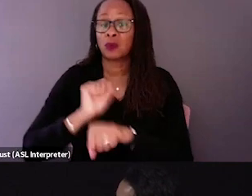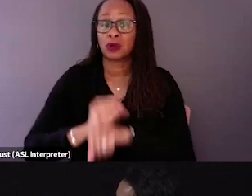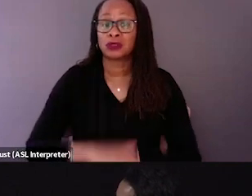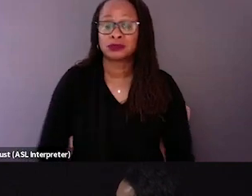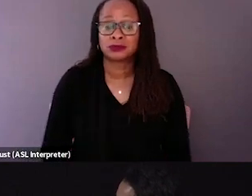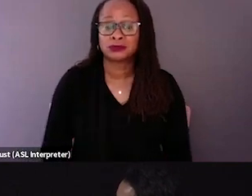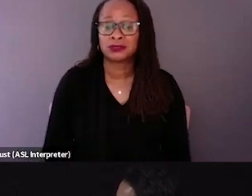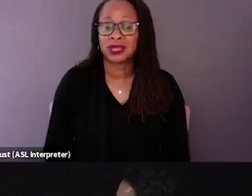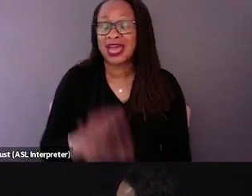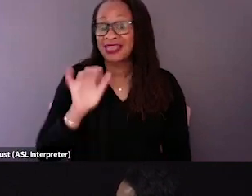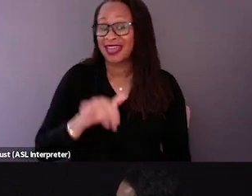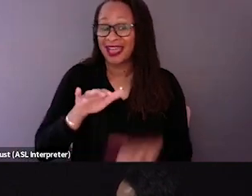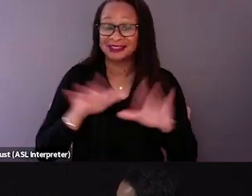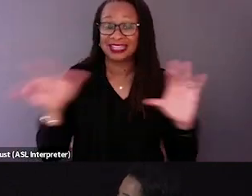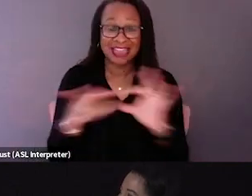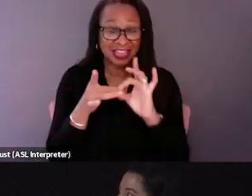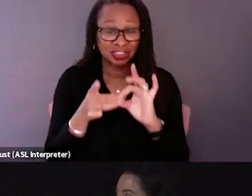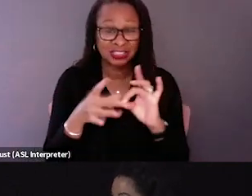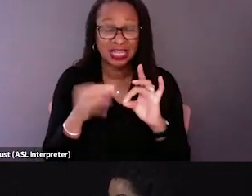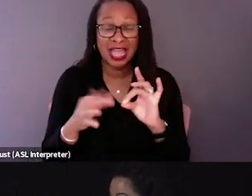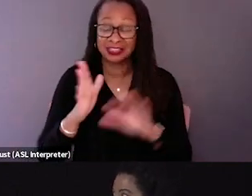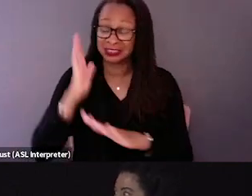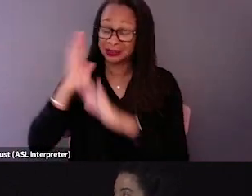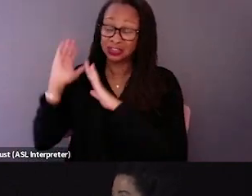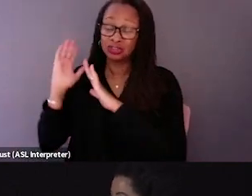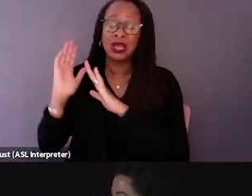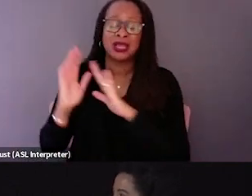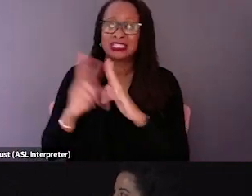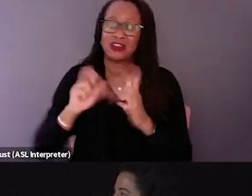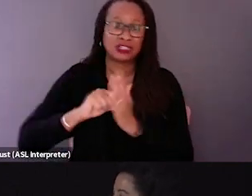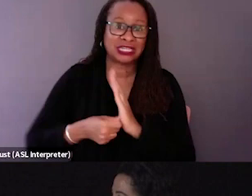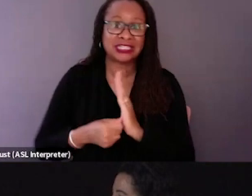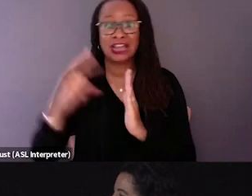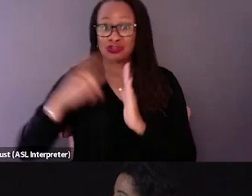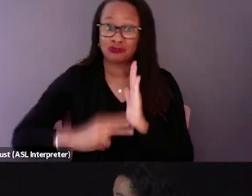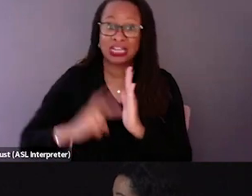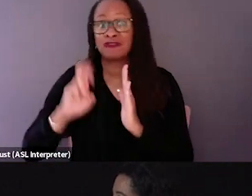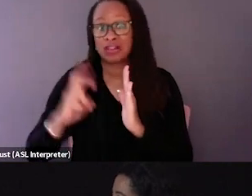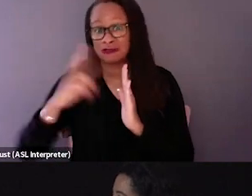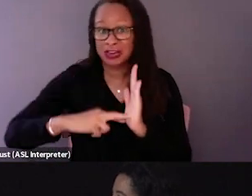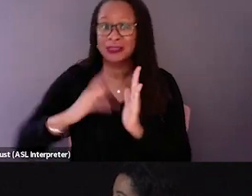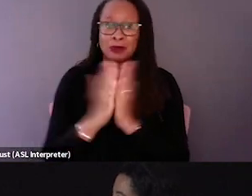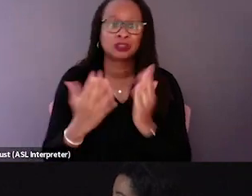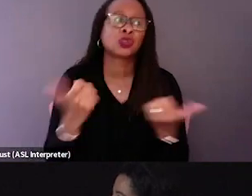That child to connection and nostalgia is so intense, I had to read and reread the book so many times in the process of making this film